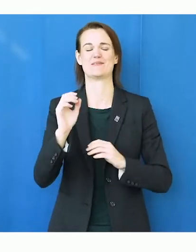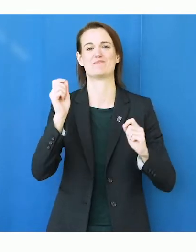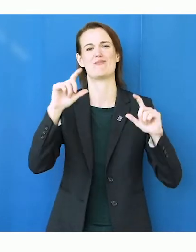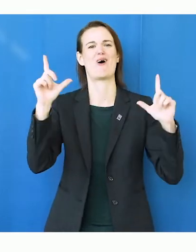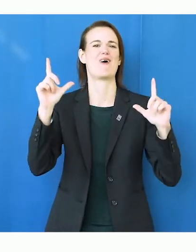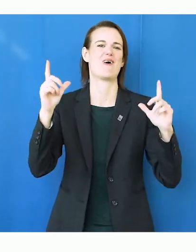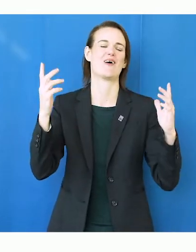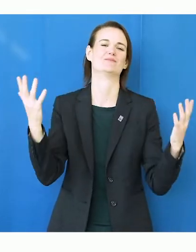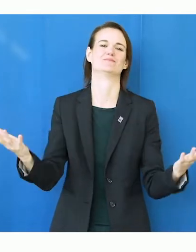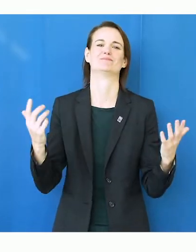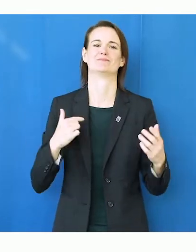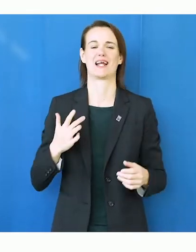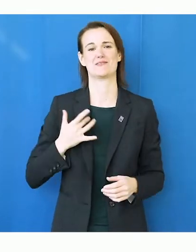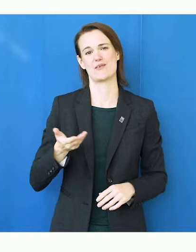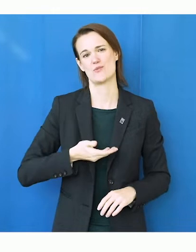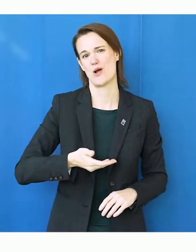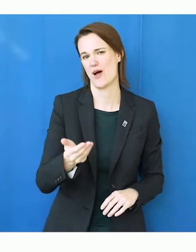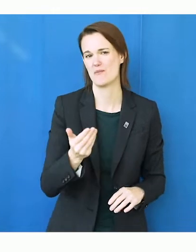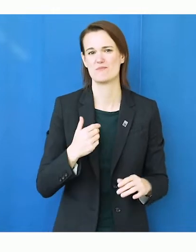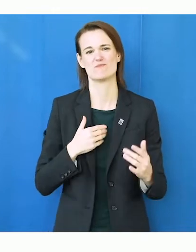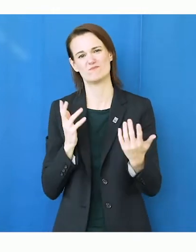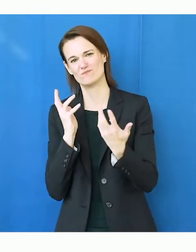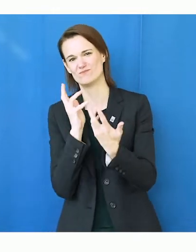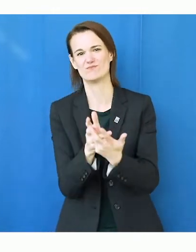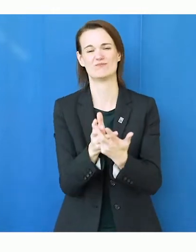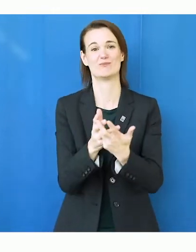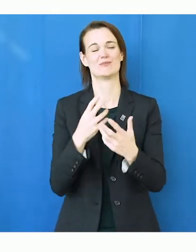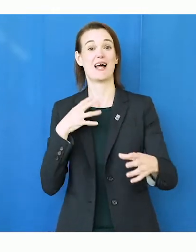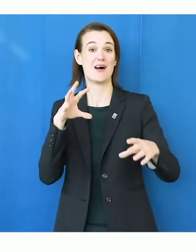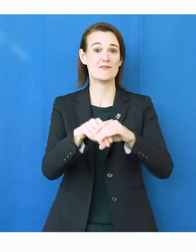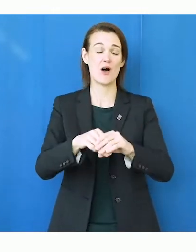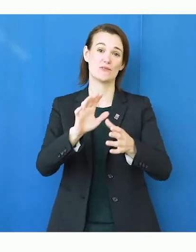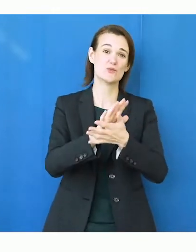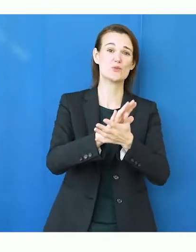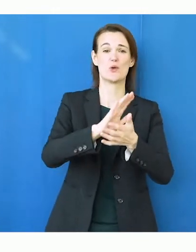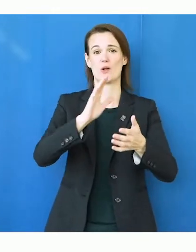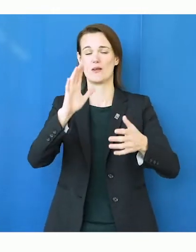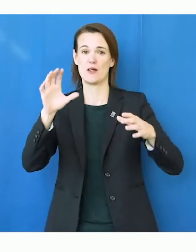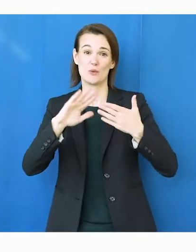We took part in school and community activities that promoted cultural exchanges and experiences.